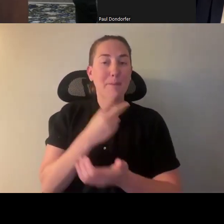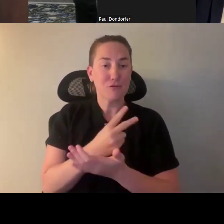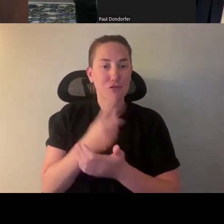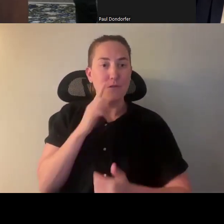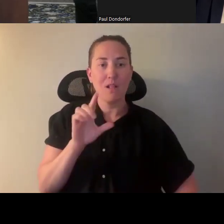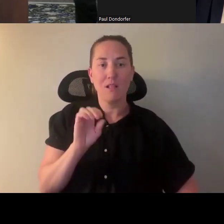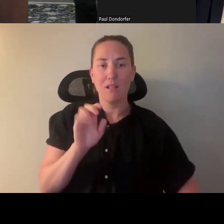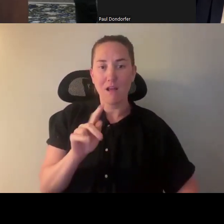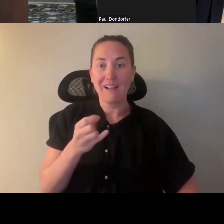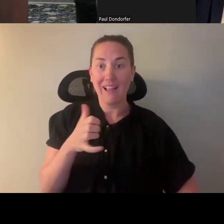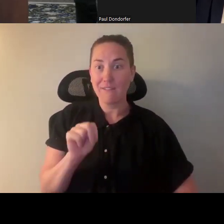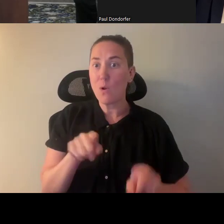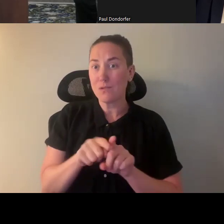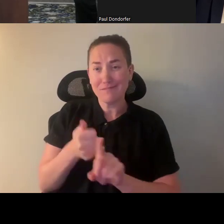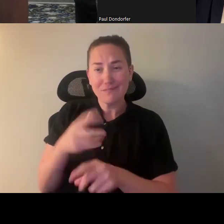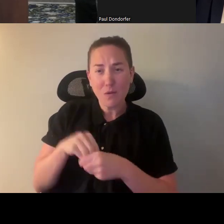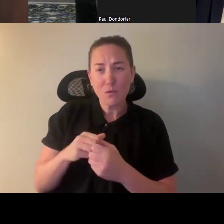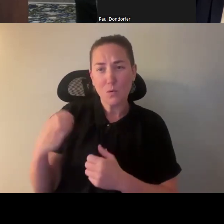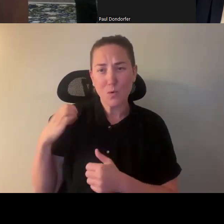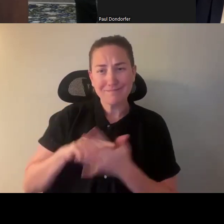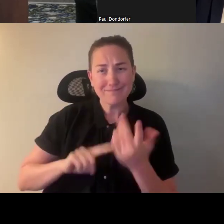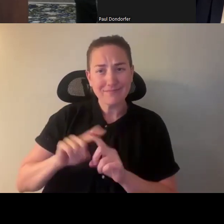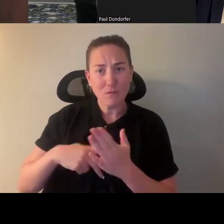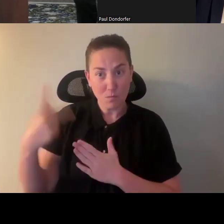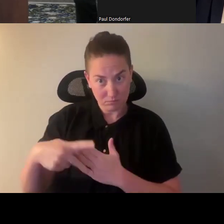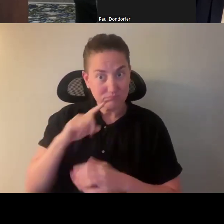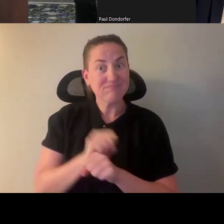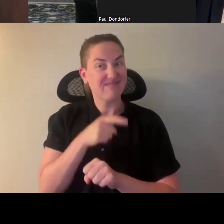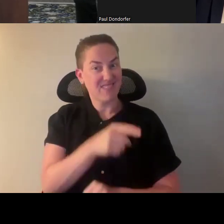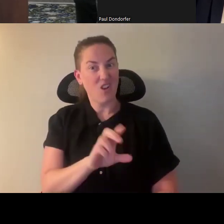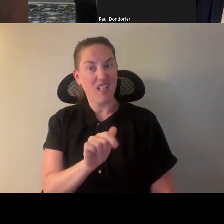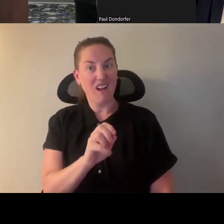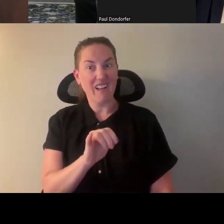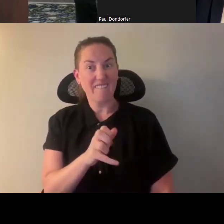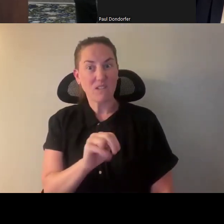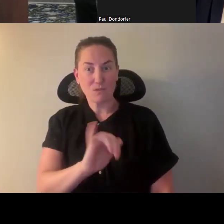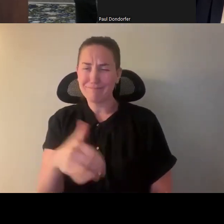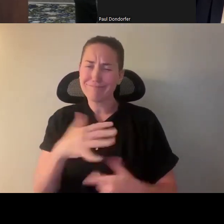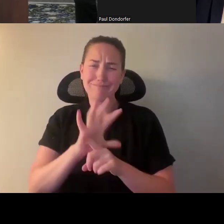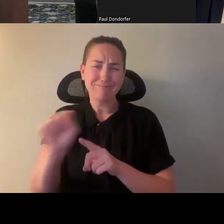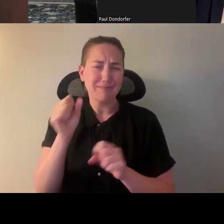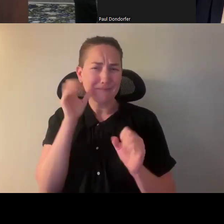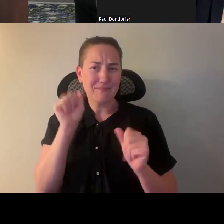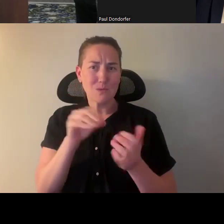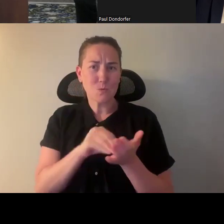ranks in various programs including that at Lock Haven Just a stellar student athlete